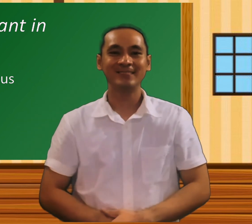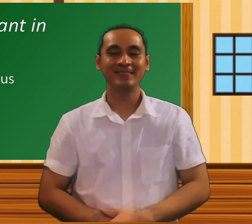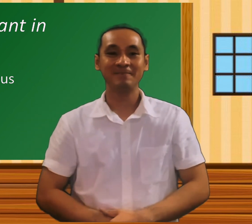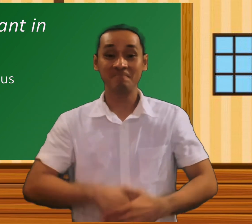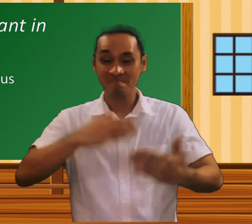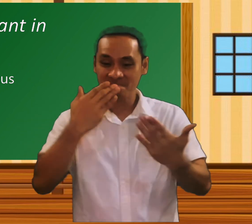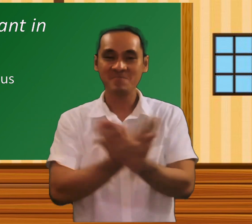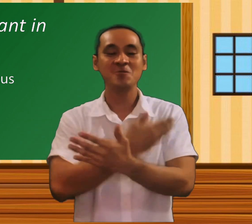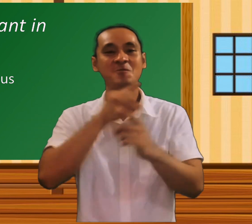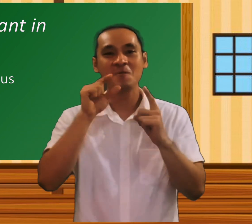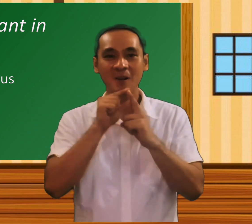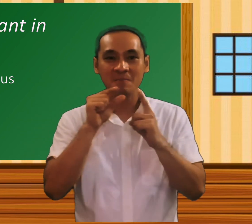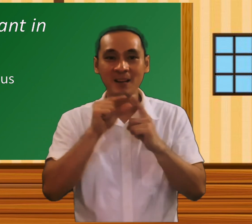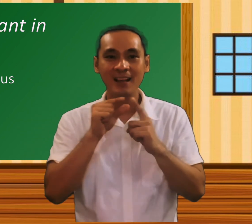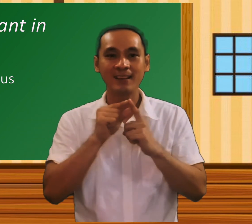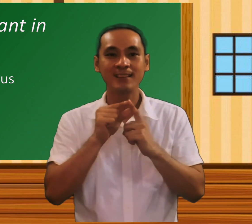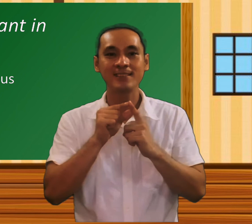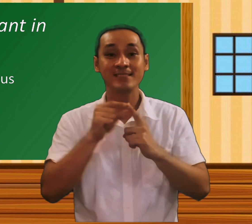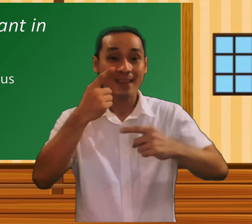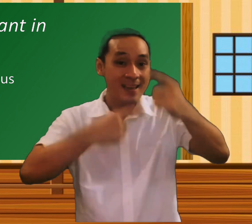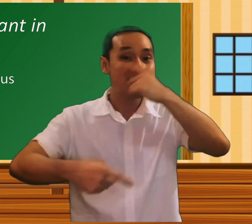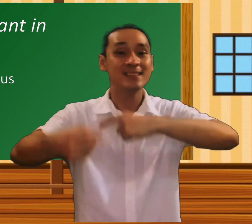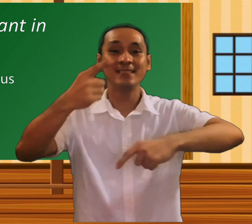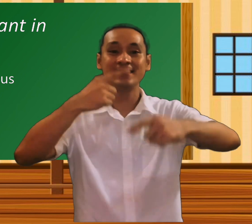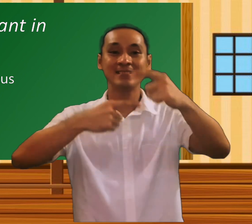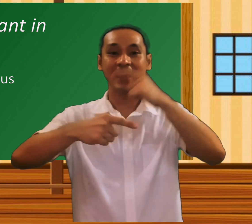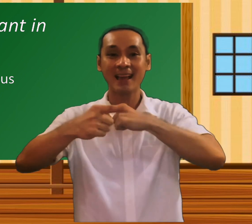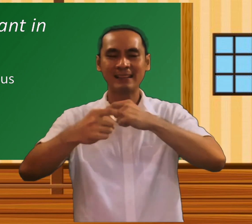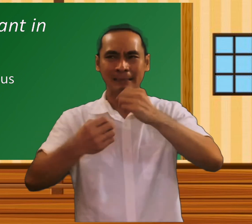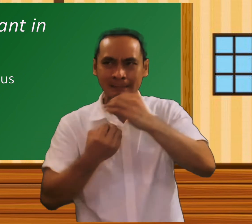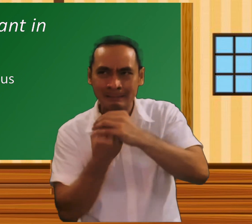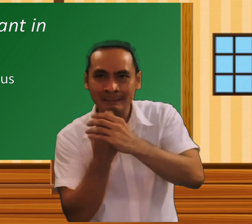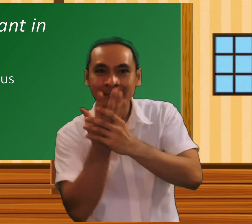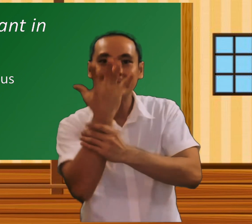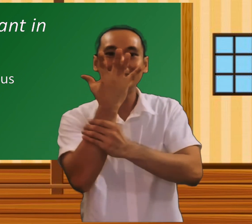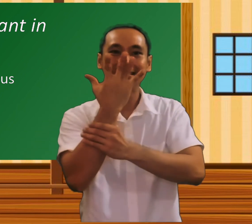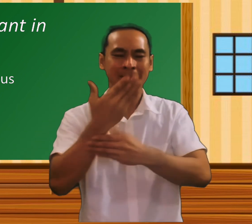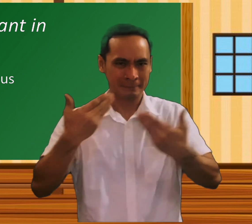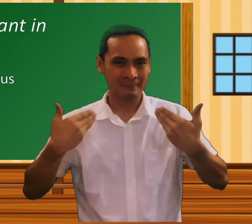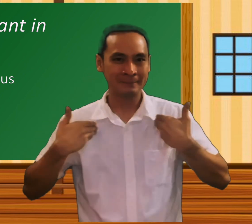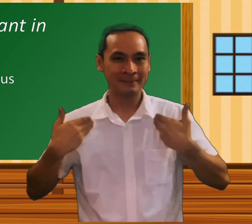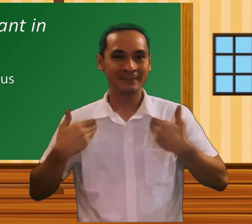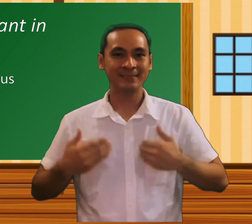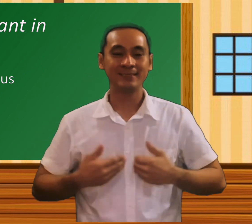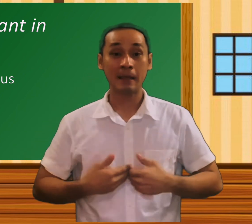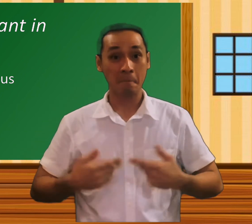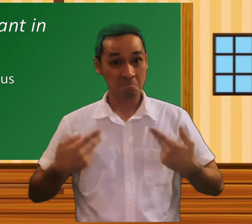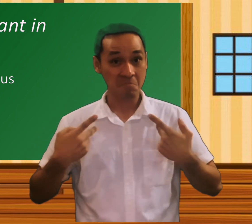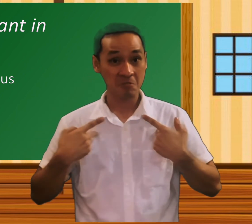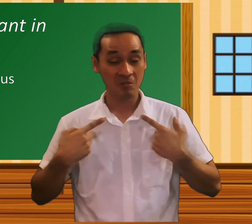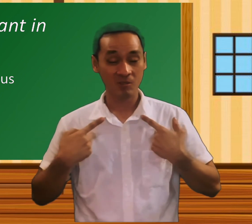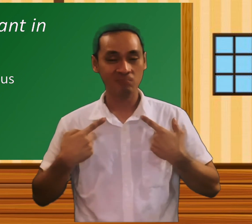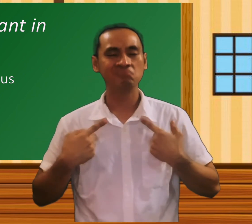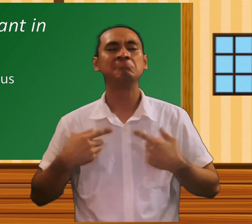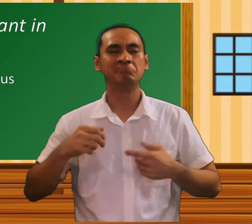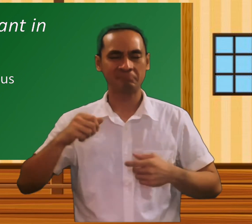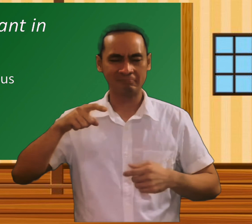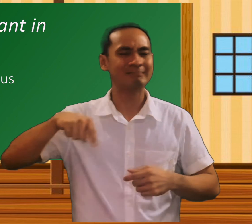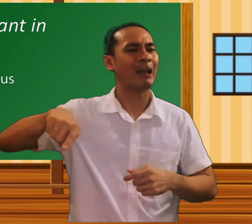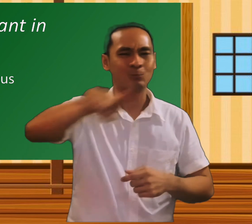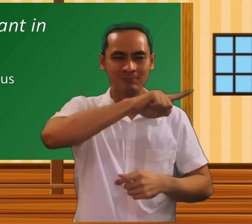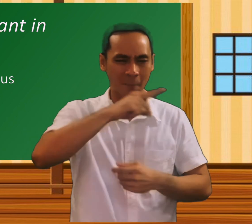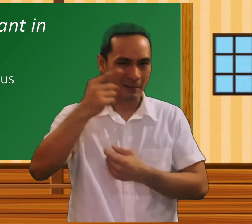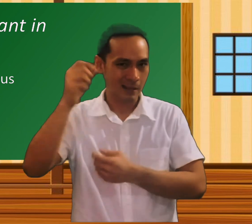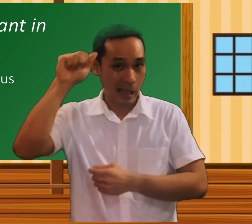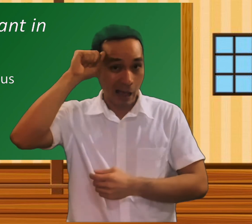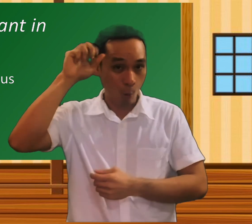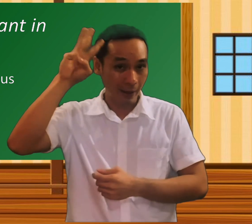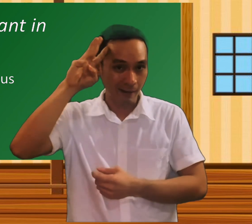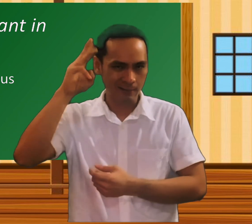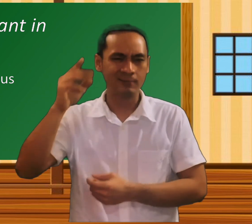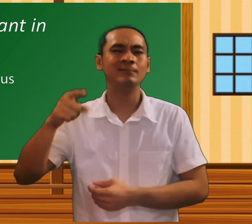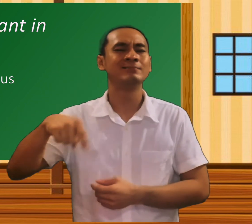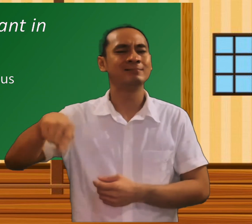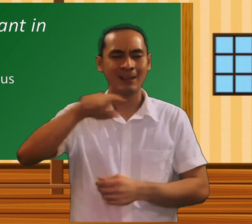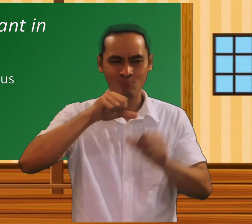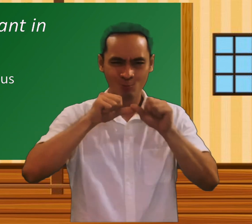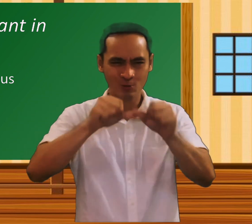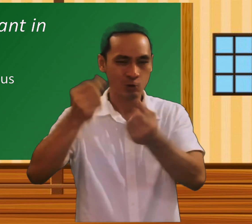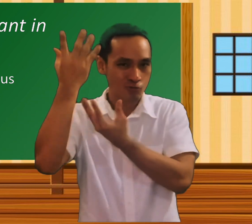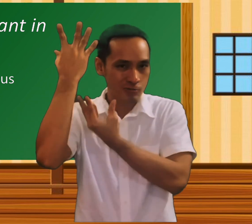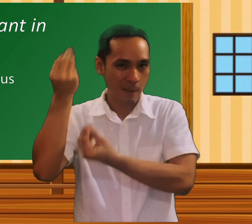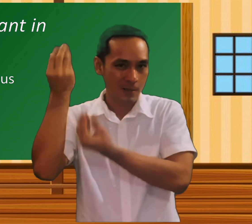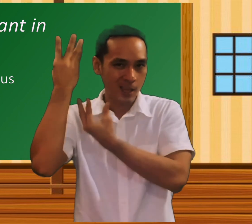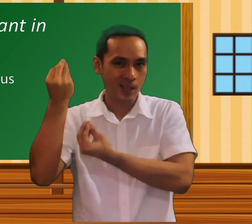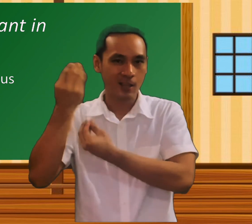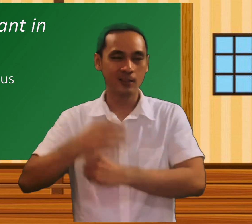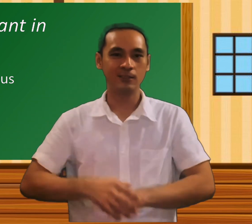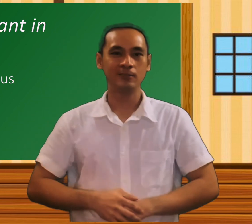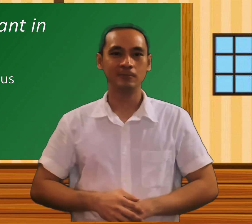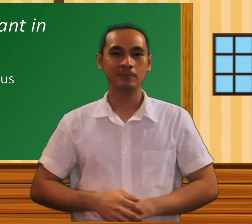new vocabularies and signs emerge and we have to be aware and constantly updated